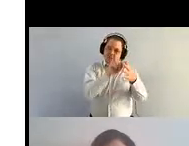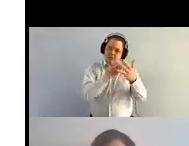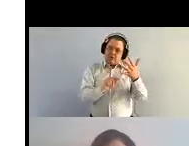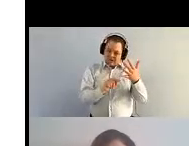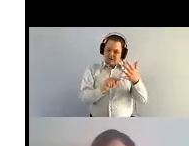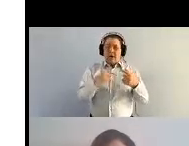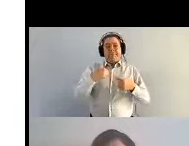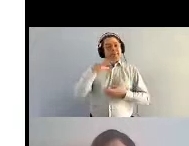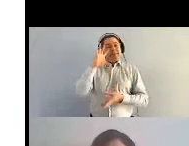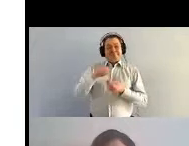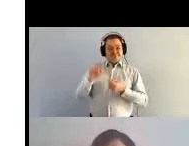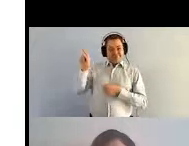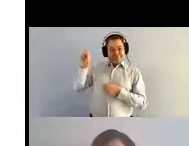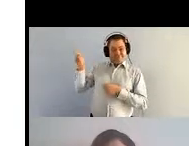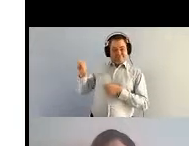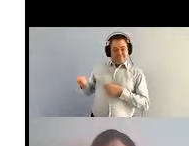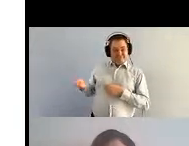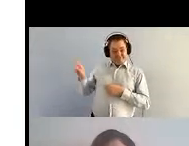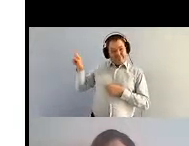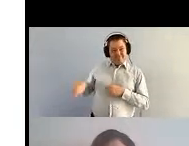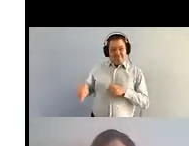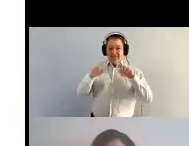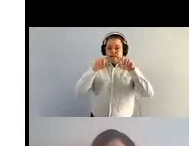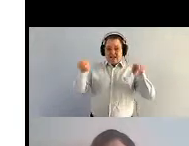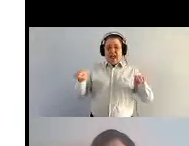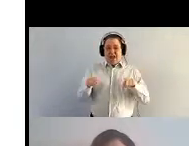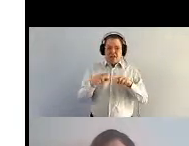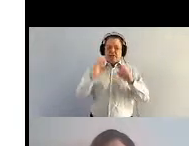humanitarian contexts to address the socioeconomic impacts.